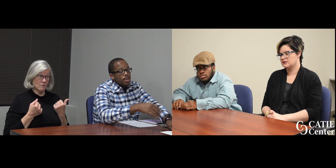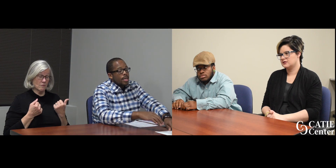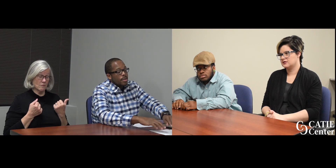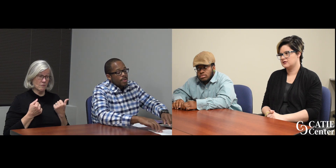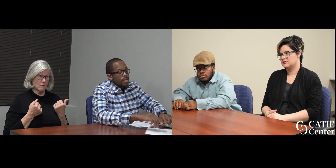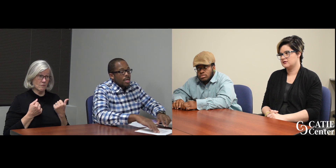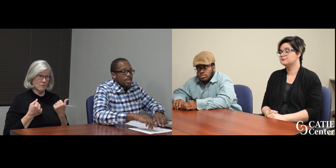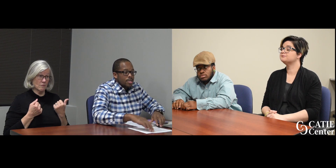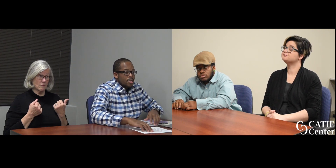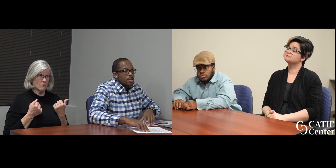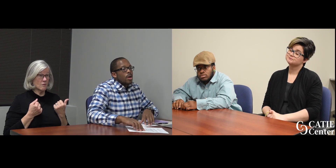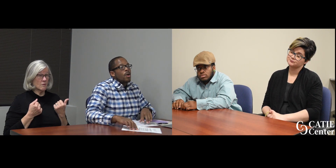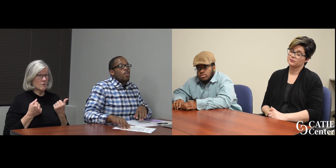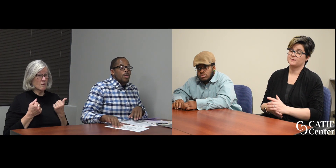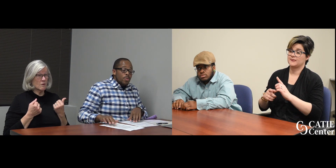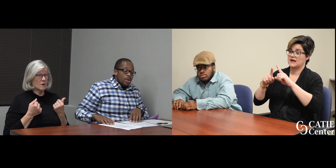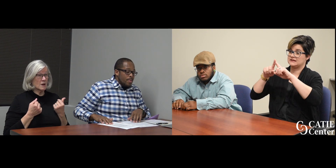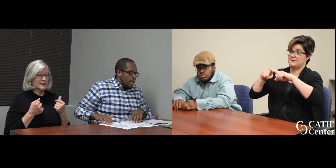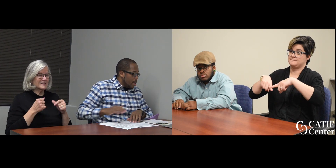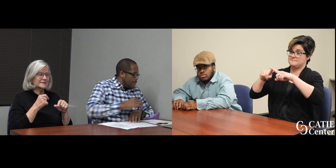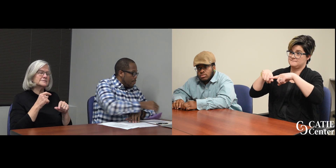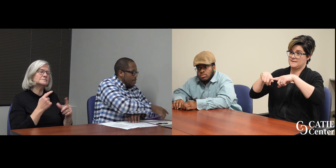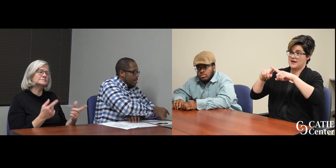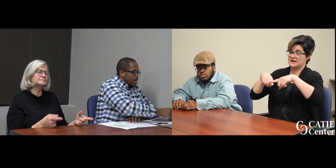Well that depends also too on when you are applying for it,